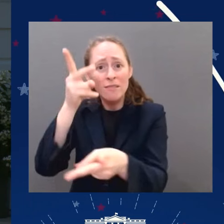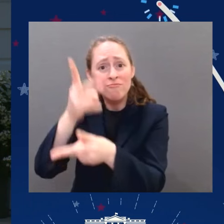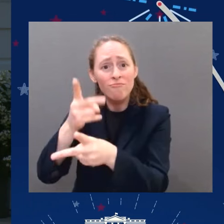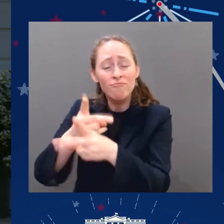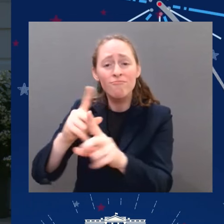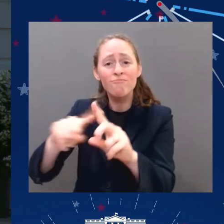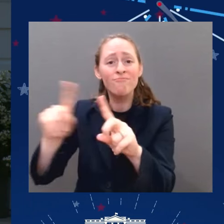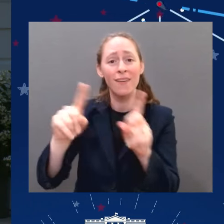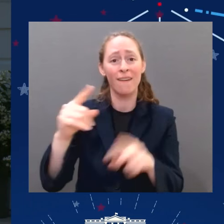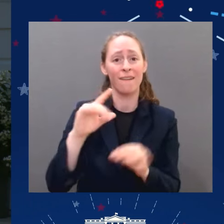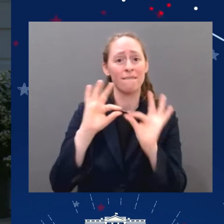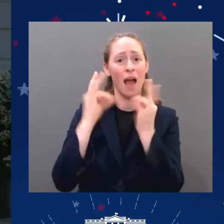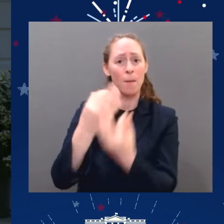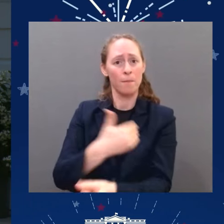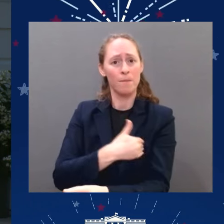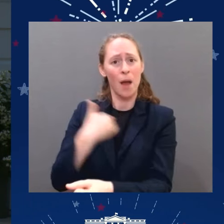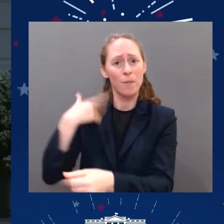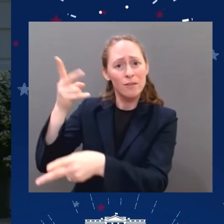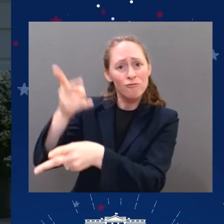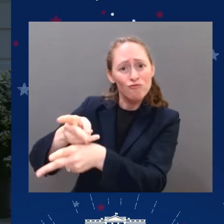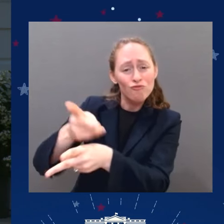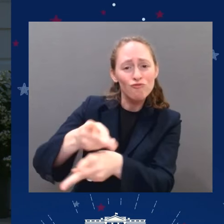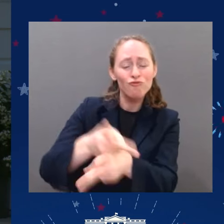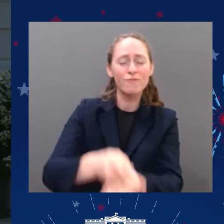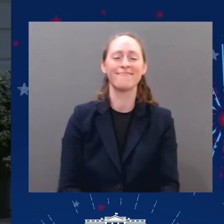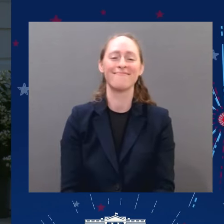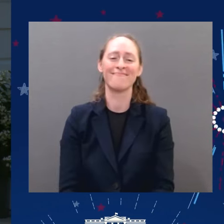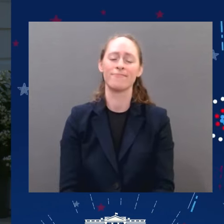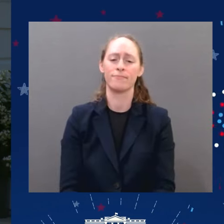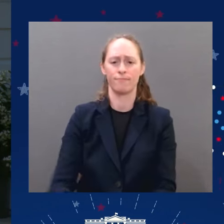above your own every single day.